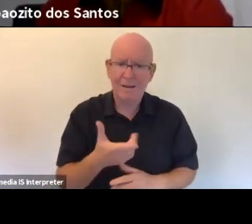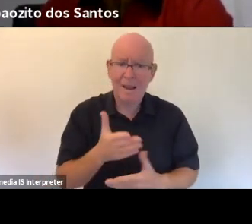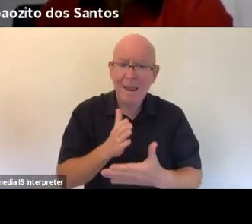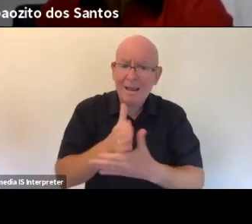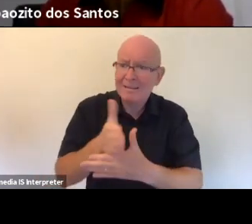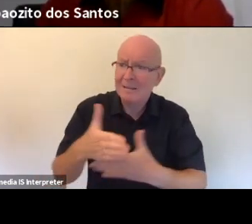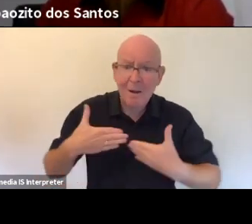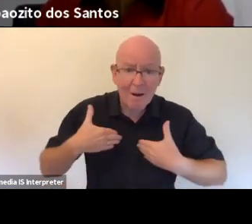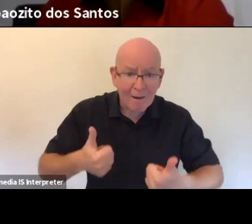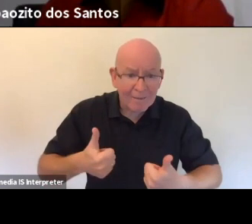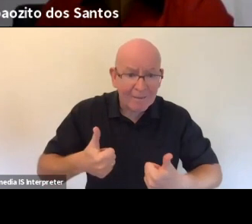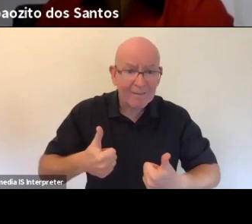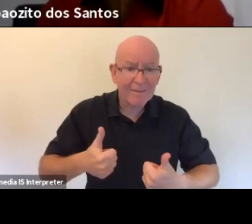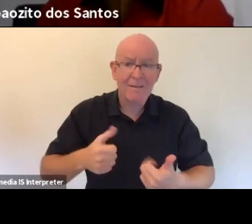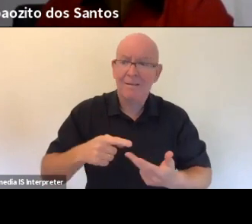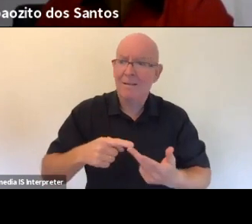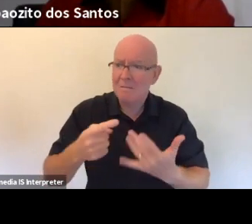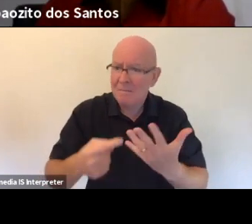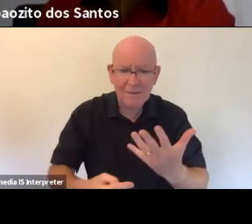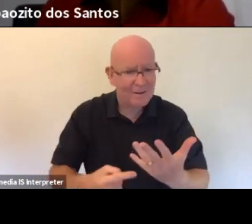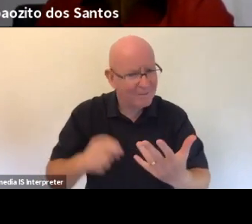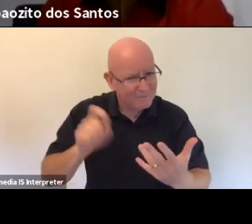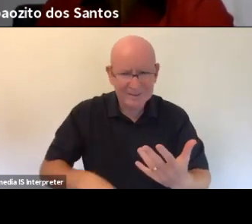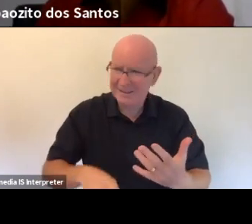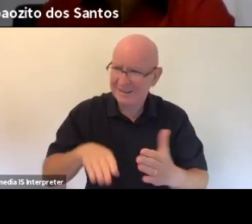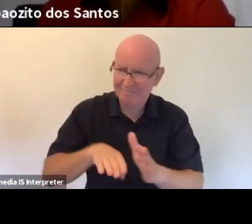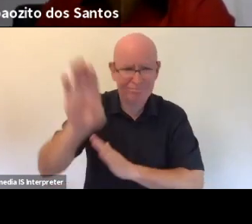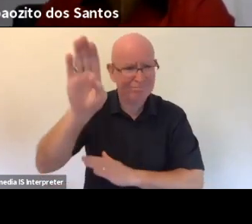for those who vulnerable people. Of course, people with disabilities living in rural areas.